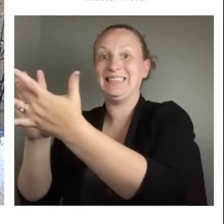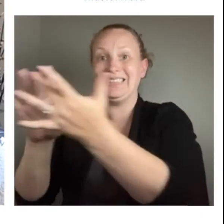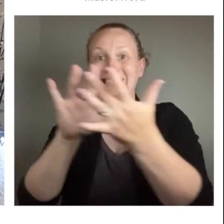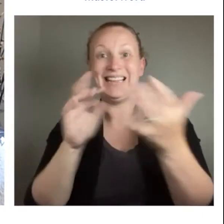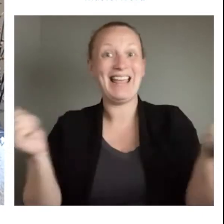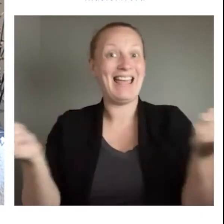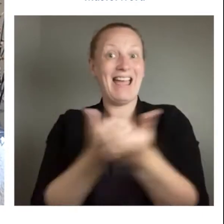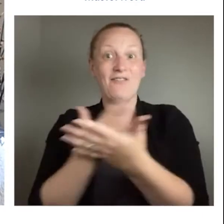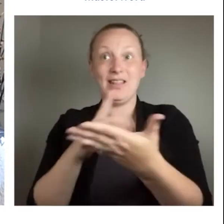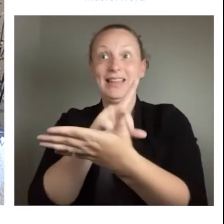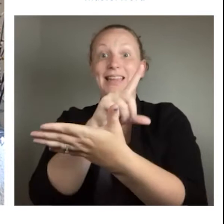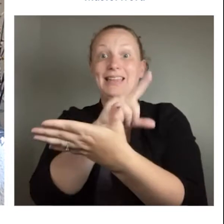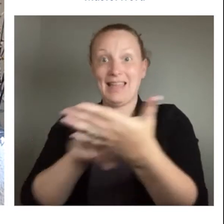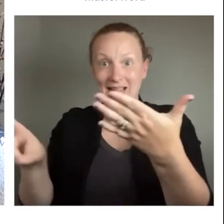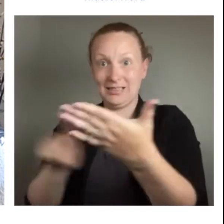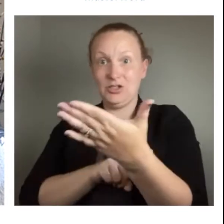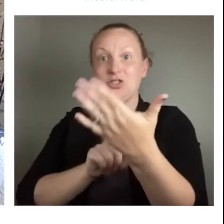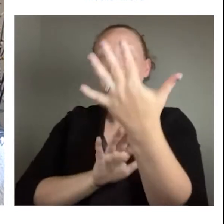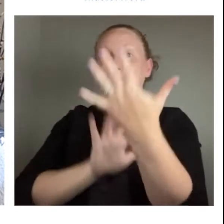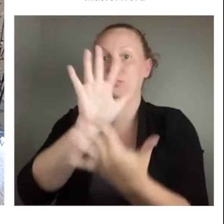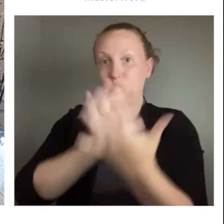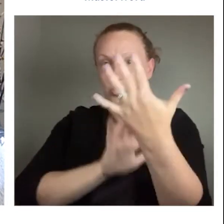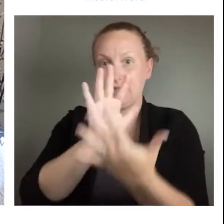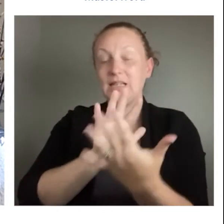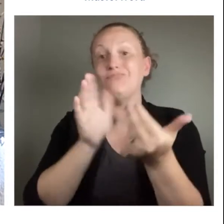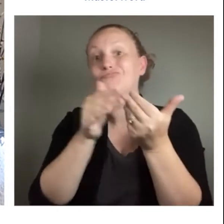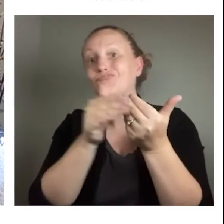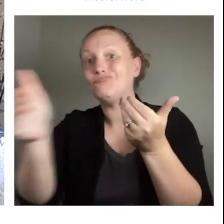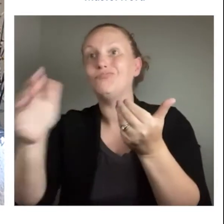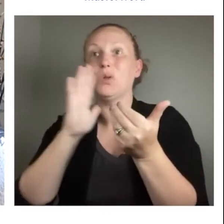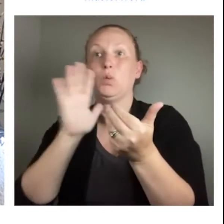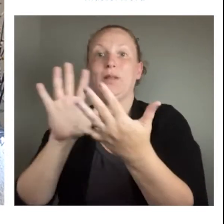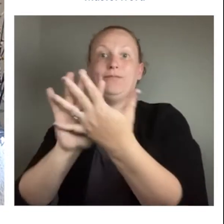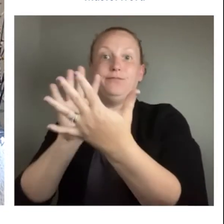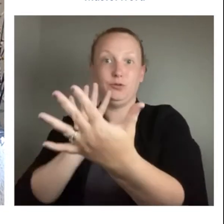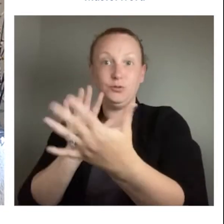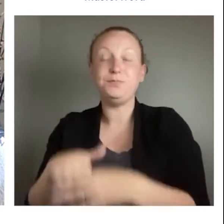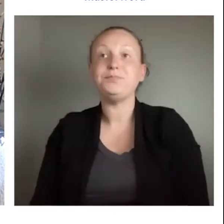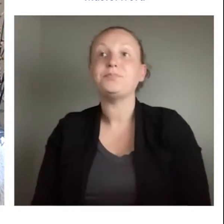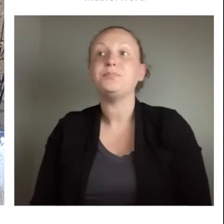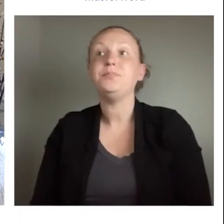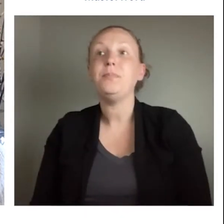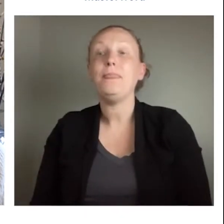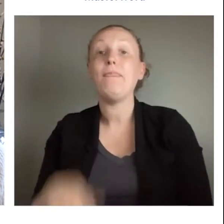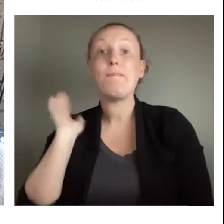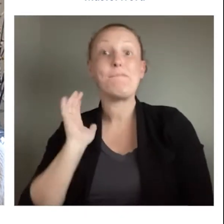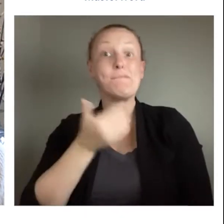Uh, the second thing that we did was ah, calling all the agencies and the language